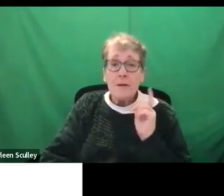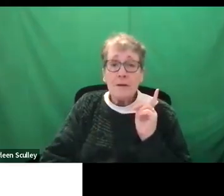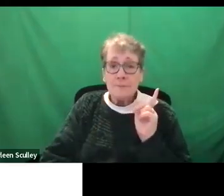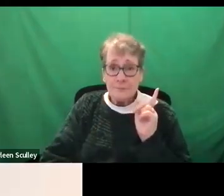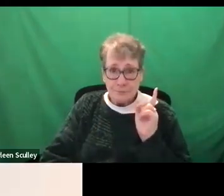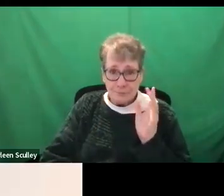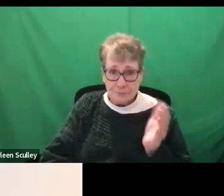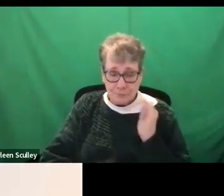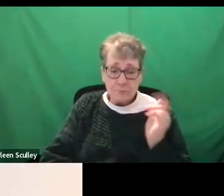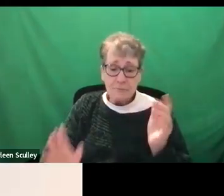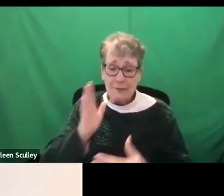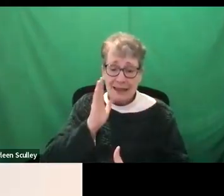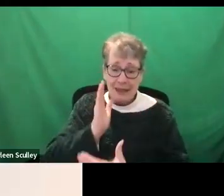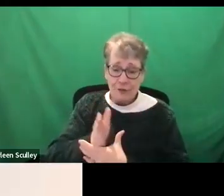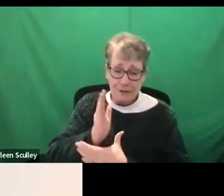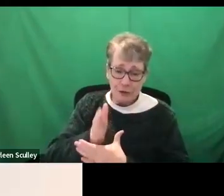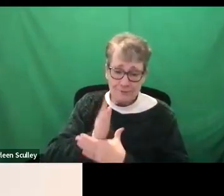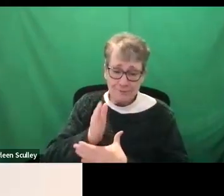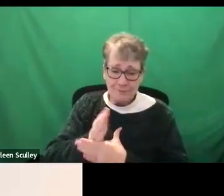so that way they maintain learning the language.